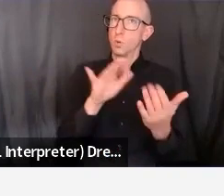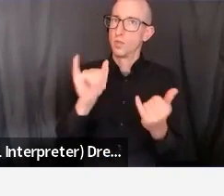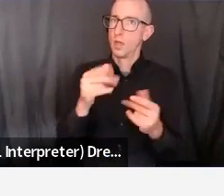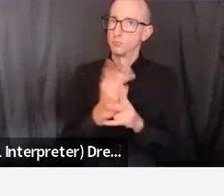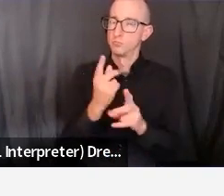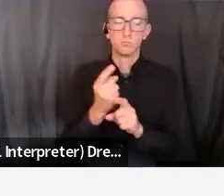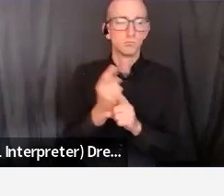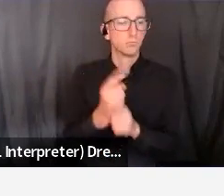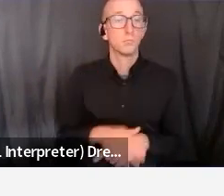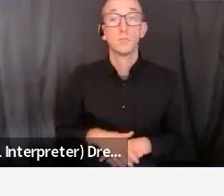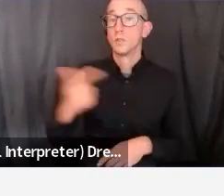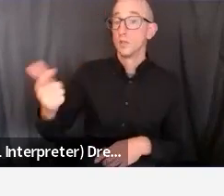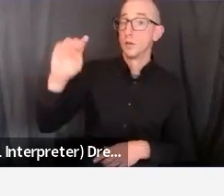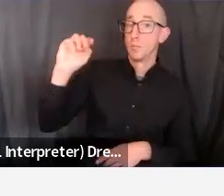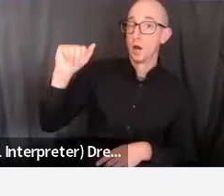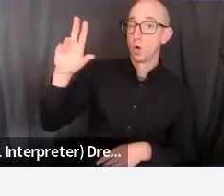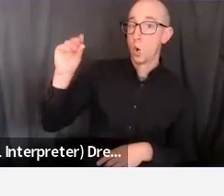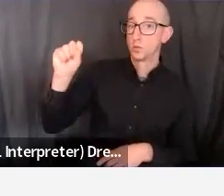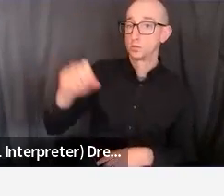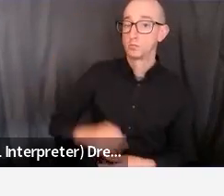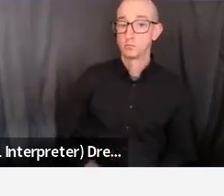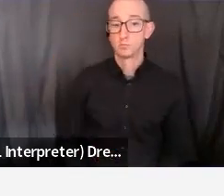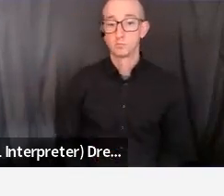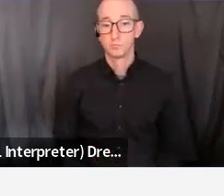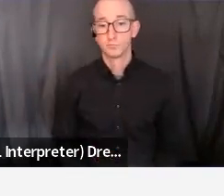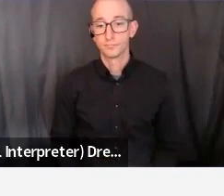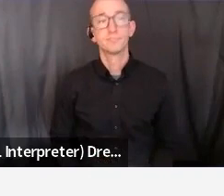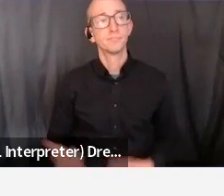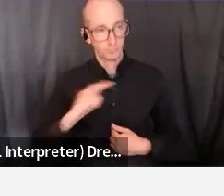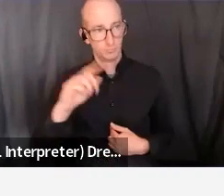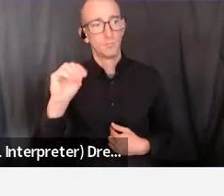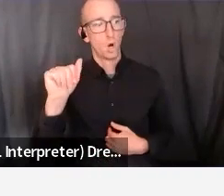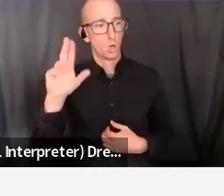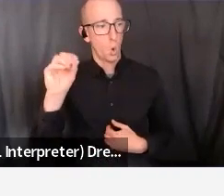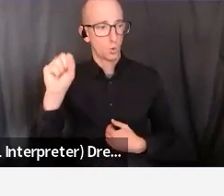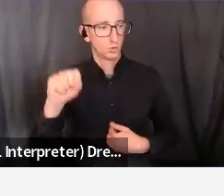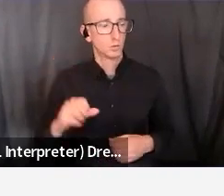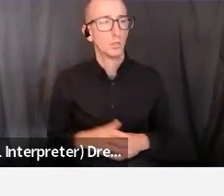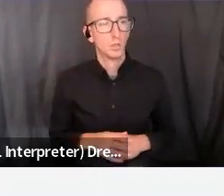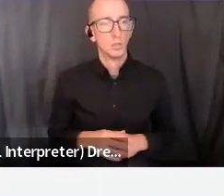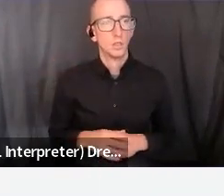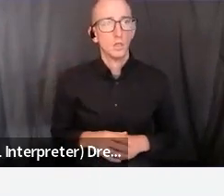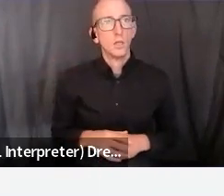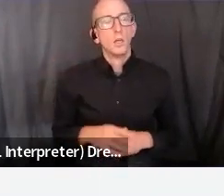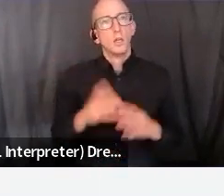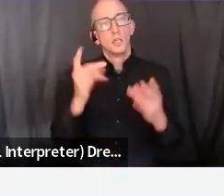we are launching our National Virtual Open House. And so this virtual open house is going to be